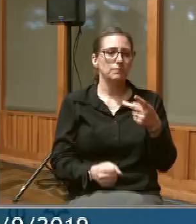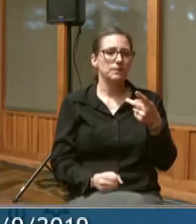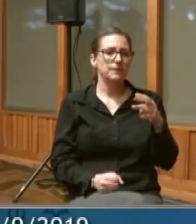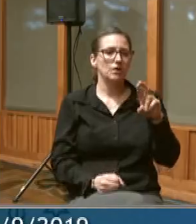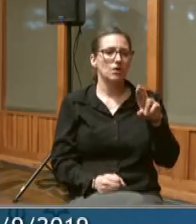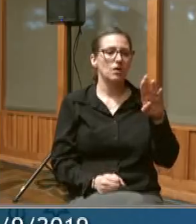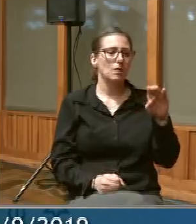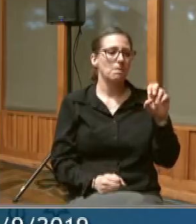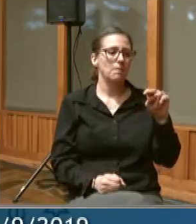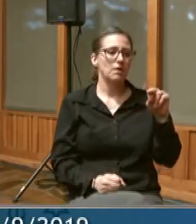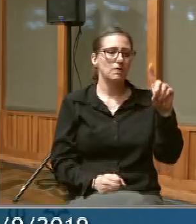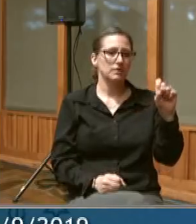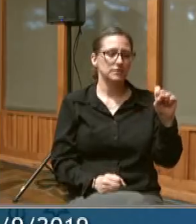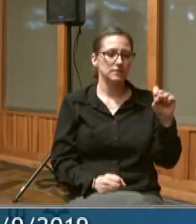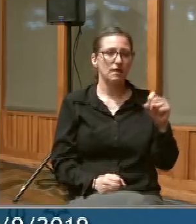ONLY TO HAVE THE RUG PULLED OUT FROM UNDERNEATH THEM.